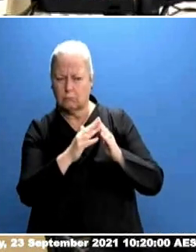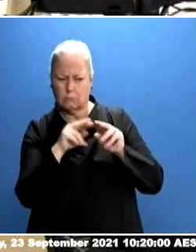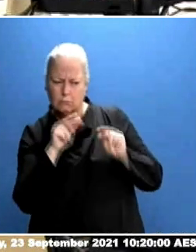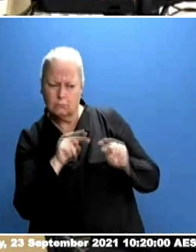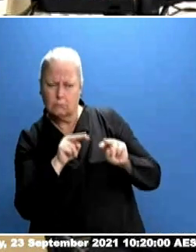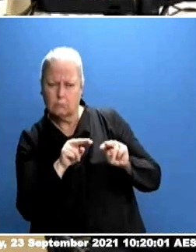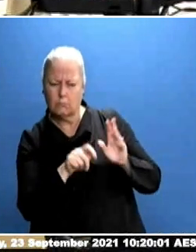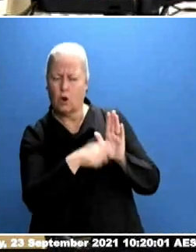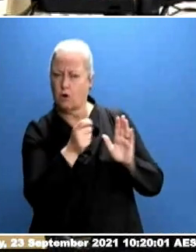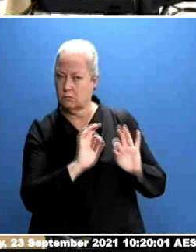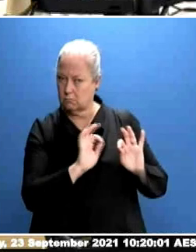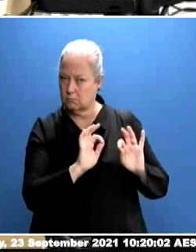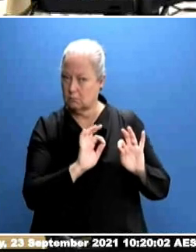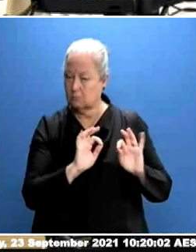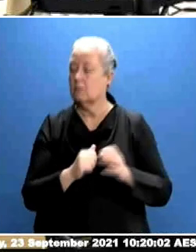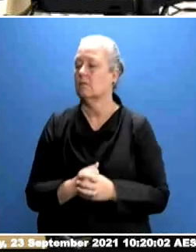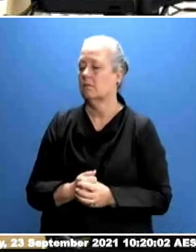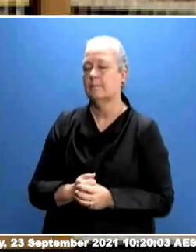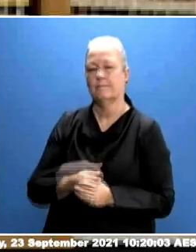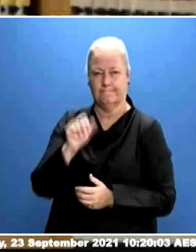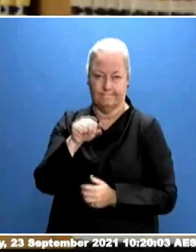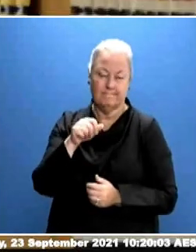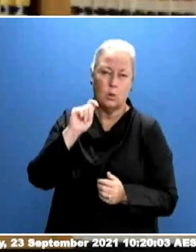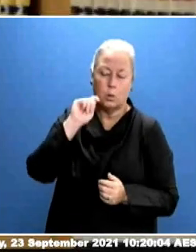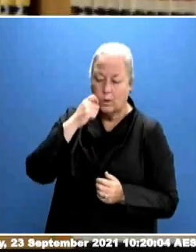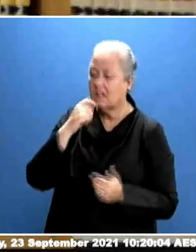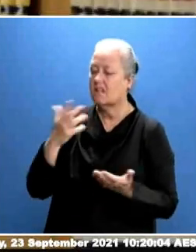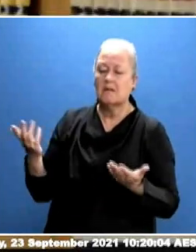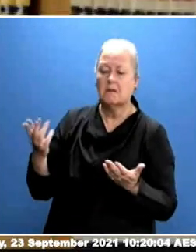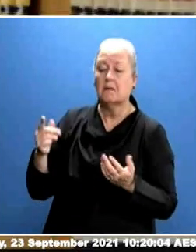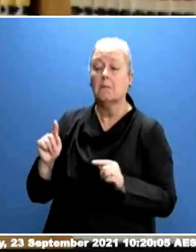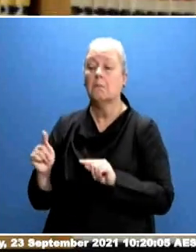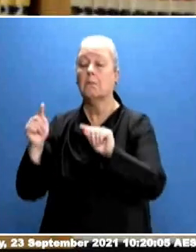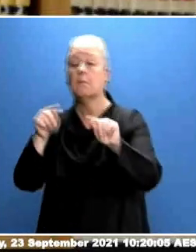Yes. So the child will then return to whatever care arrangement is in place to support them going forward.